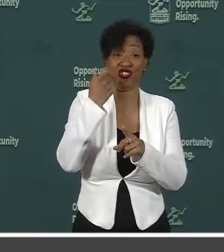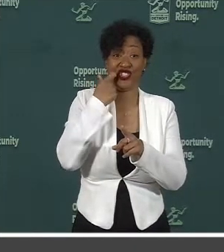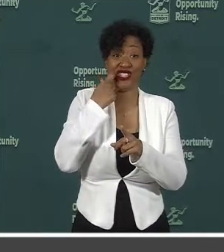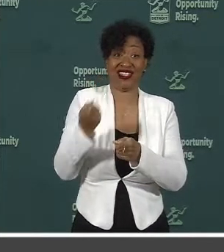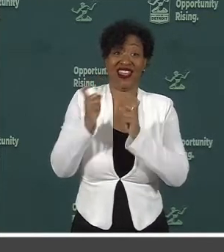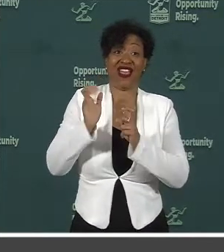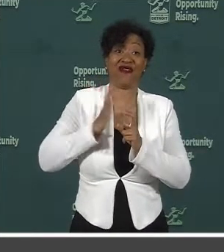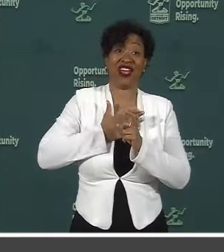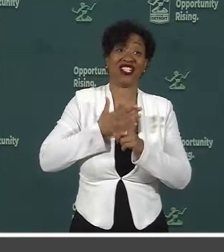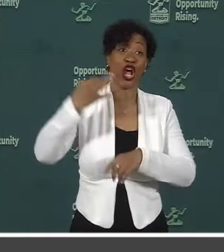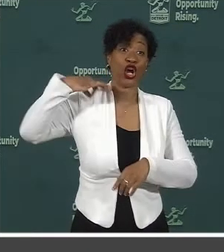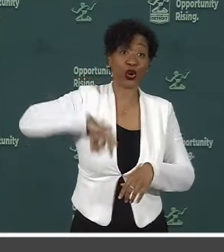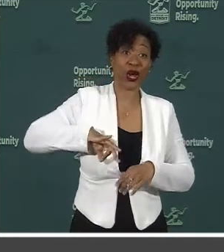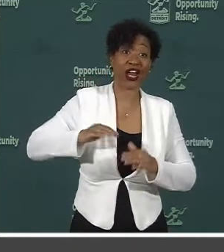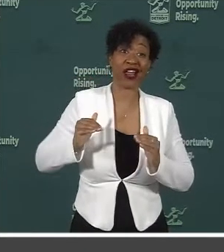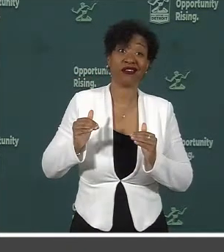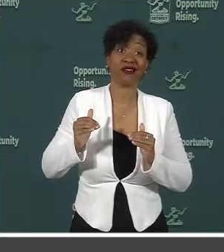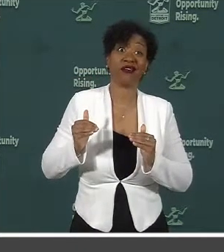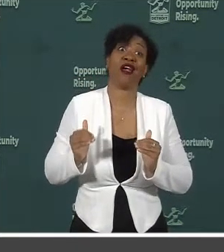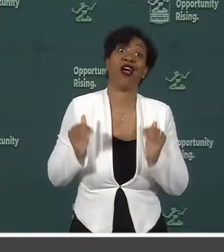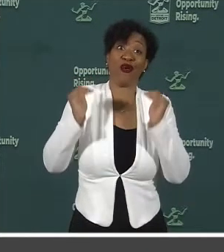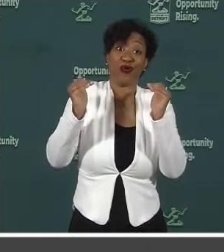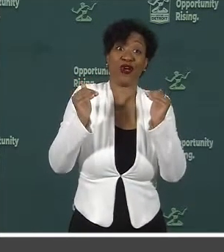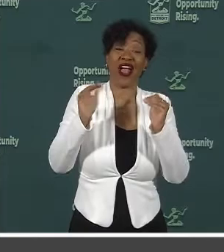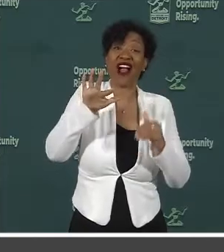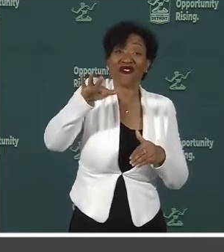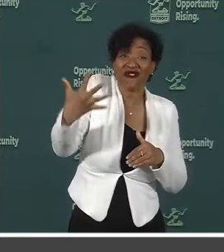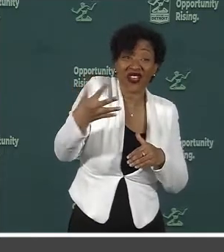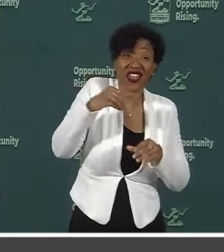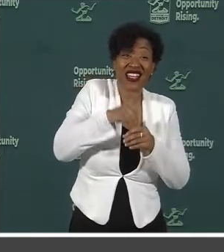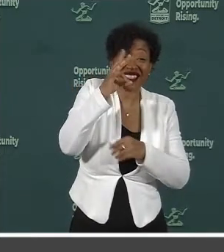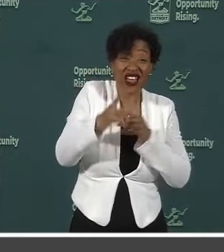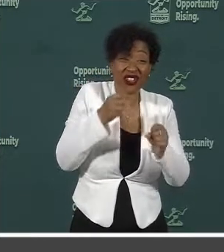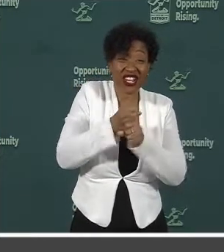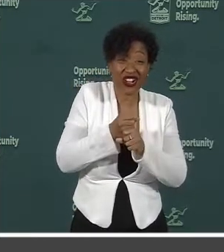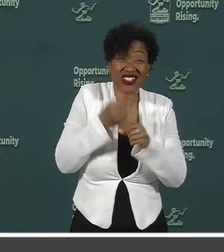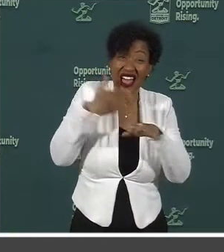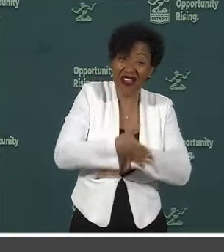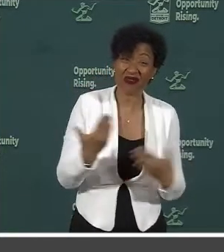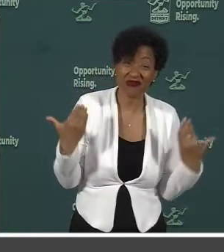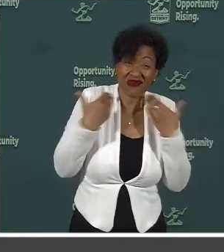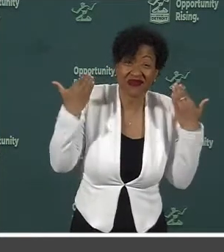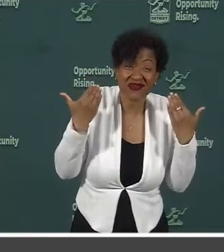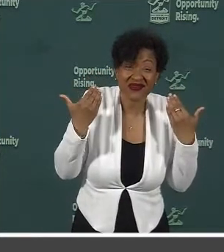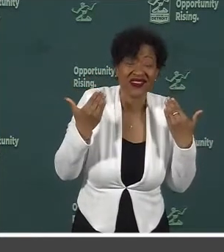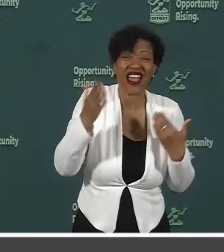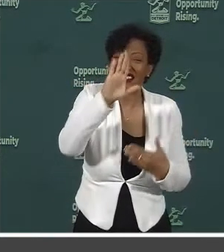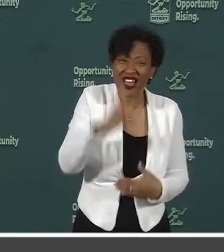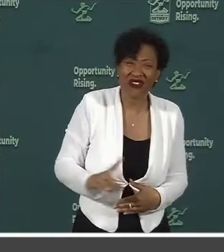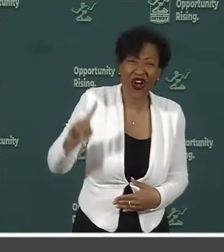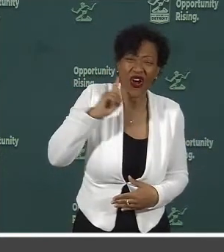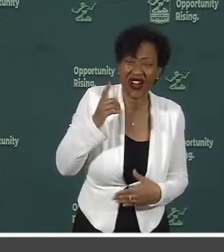CREDIT RATING UPGRADE IN SEVEN YEARS WHICH IS PRETTY MUCH UNHEARD OF AND THEY HIGHLIGHT